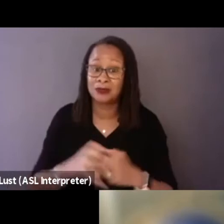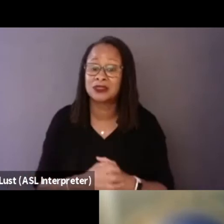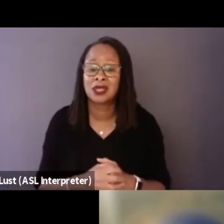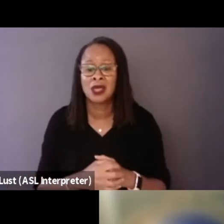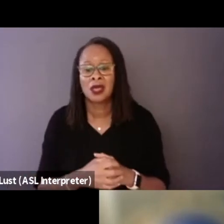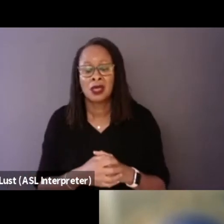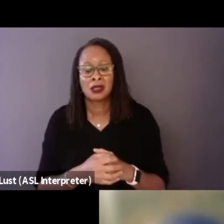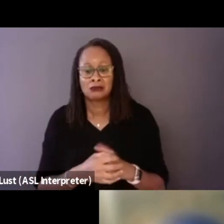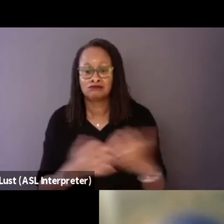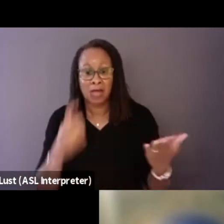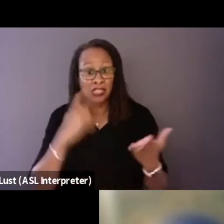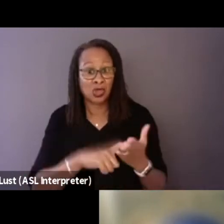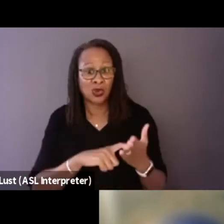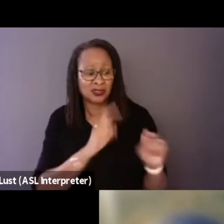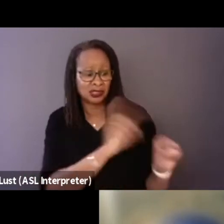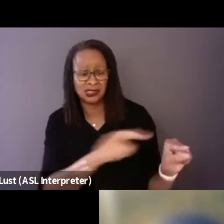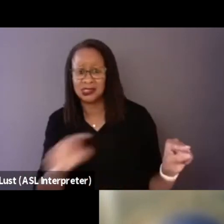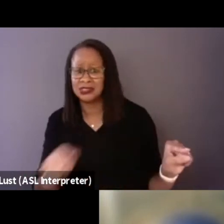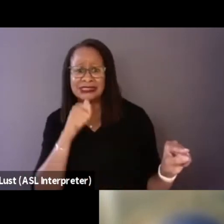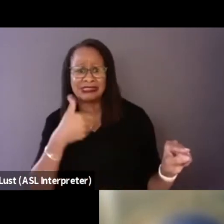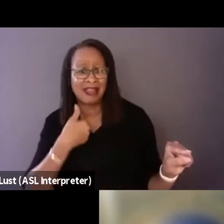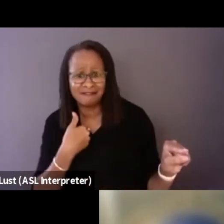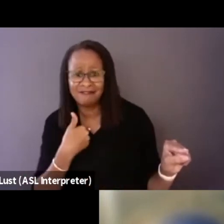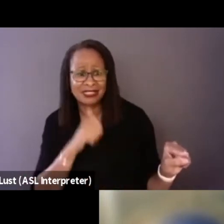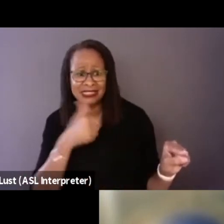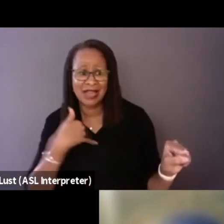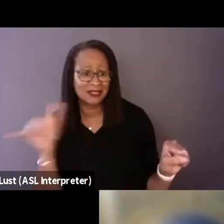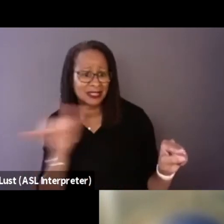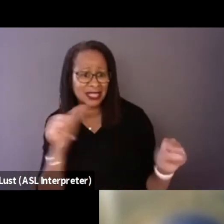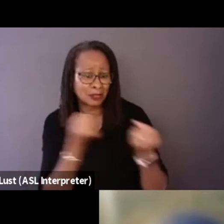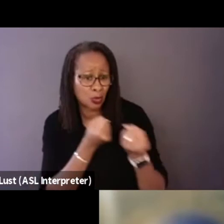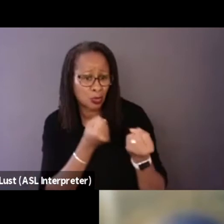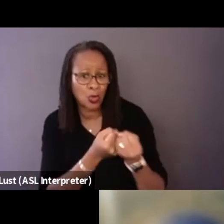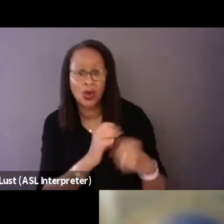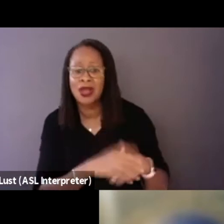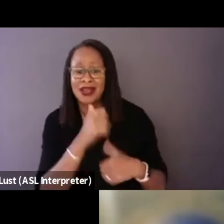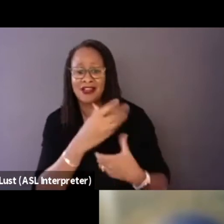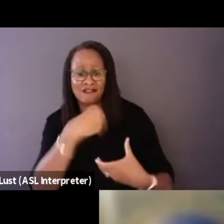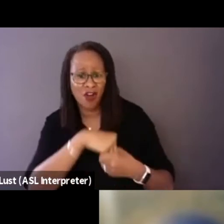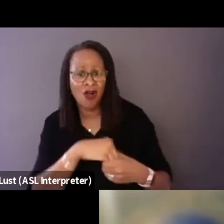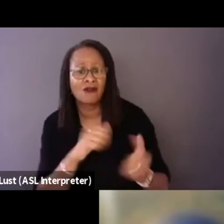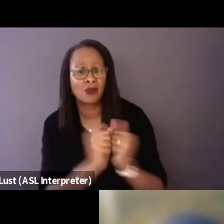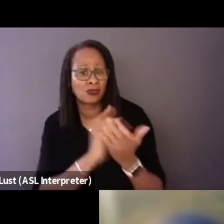And I noticed that not a lot of students had those type of support systems, weren't involved in these programs that could support them.